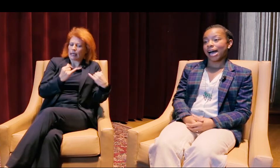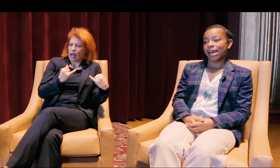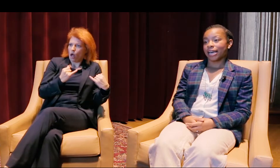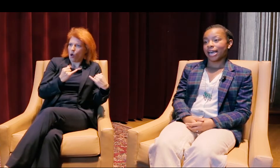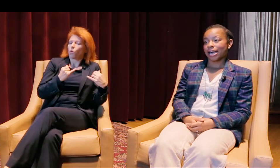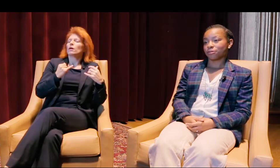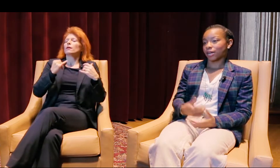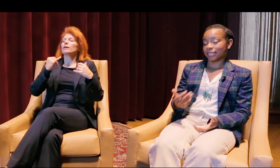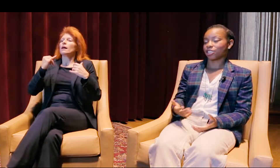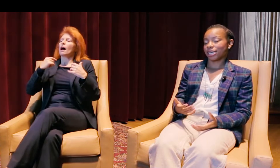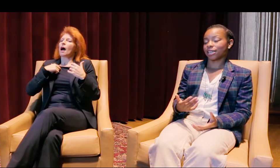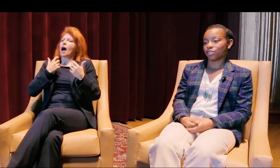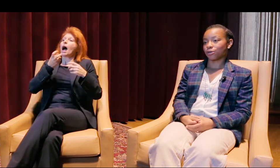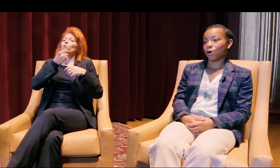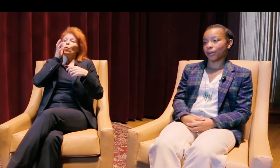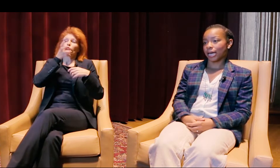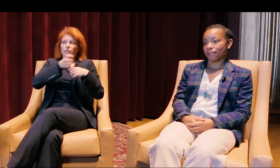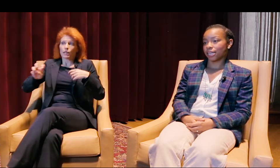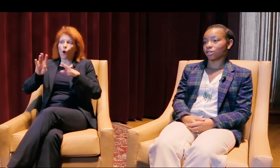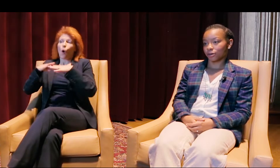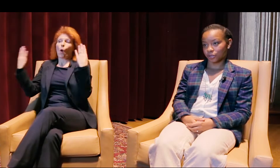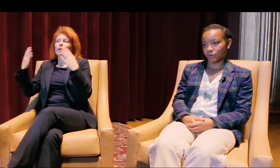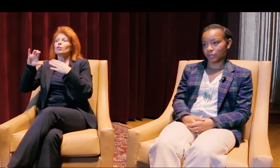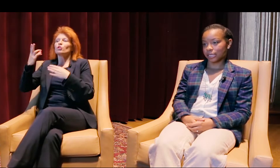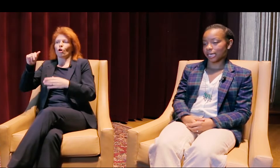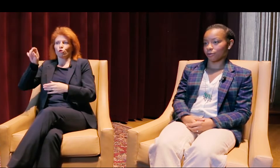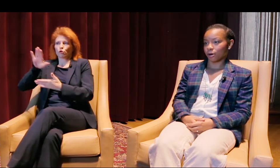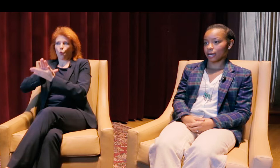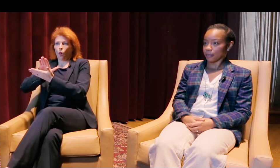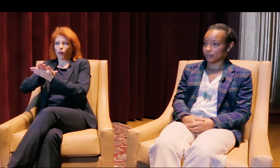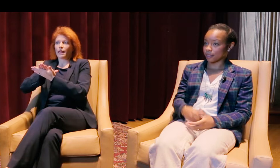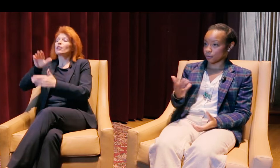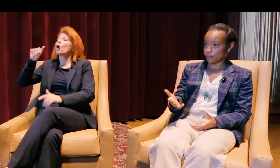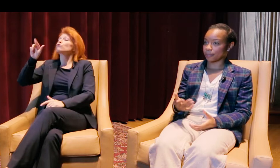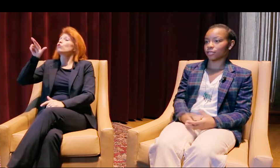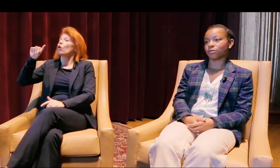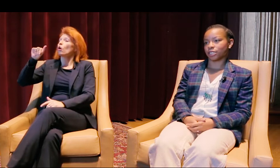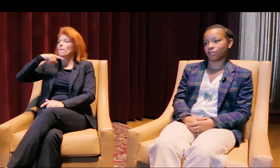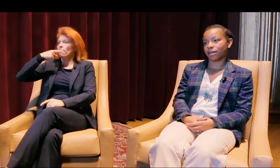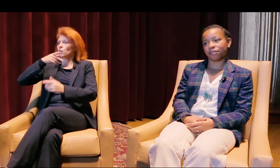I am transitioning into opening up a charter school in Aurora, in the Aurora Public School District